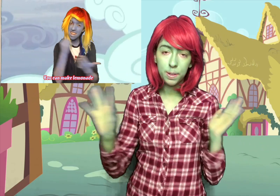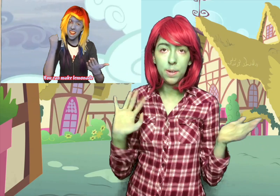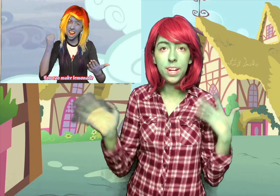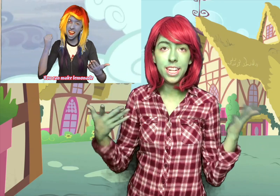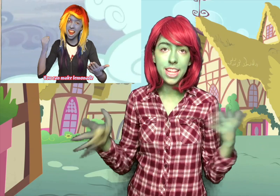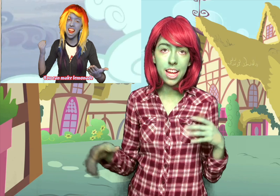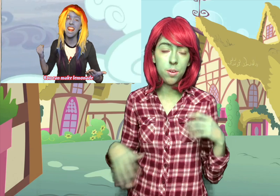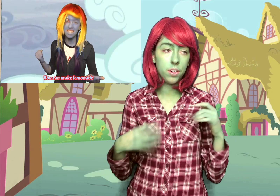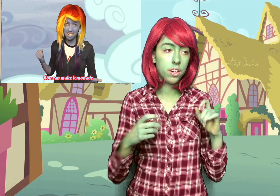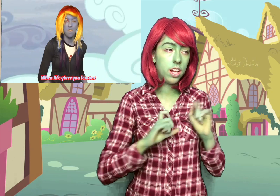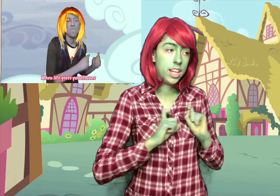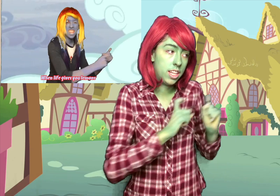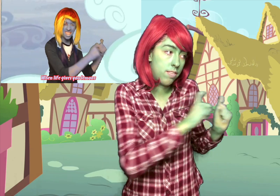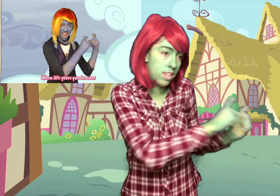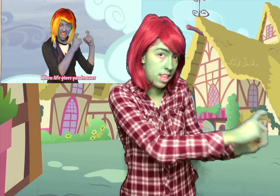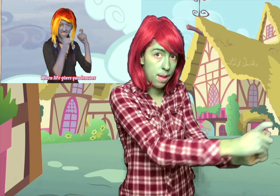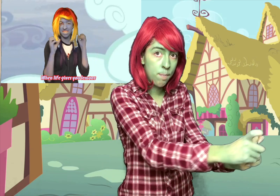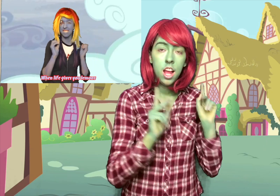you know any of that or i give to them